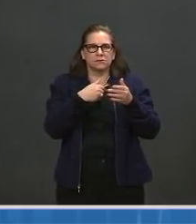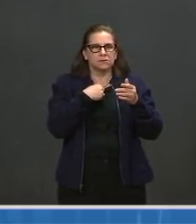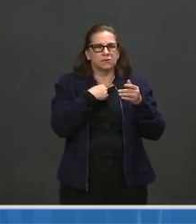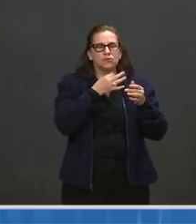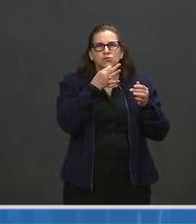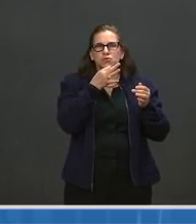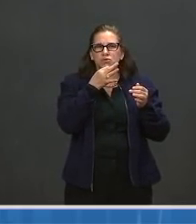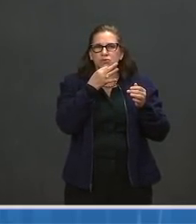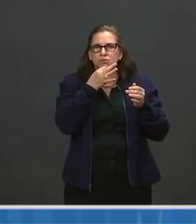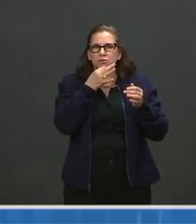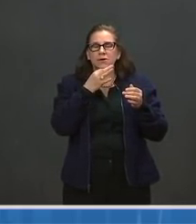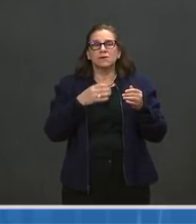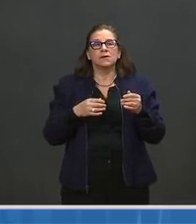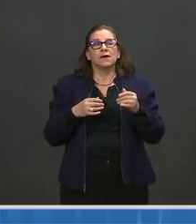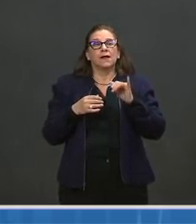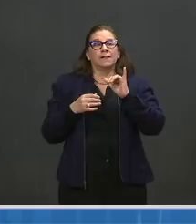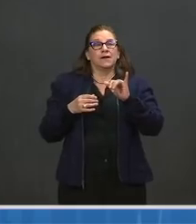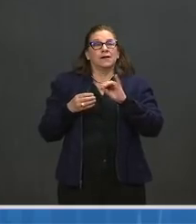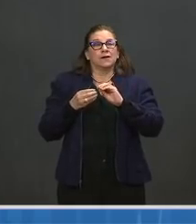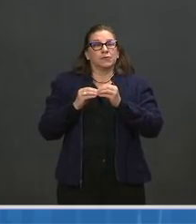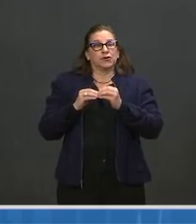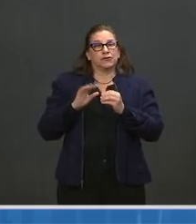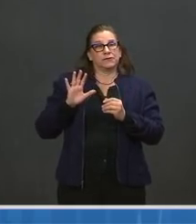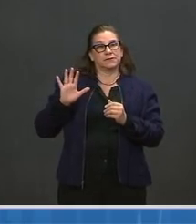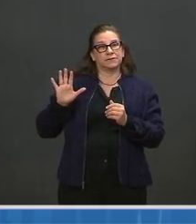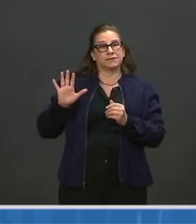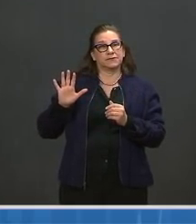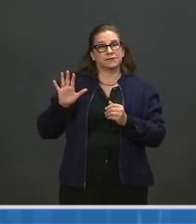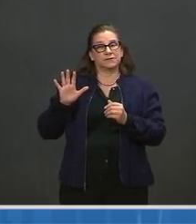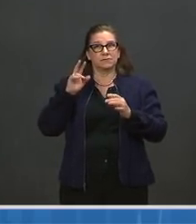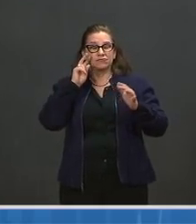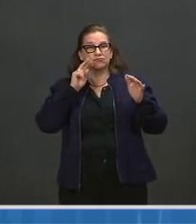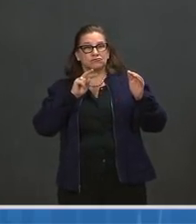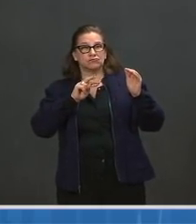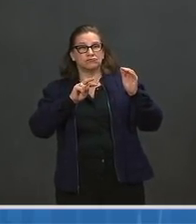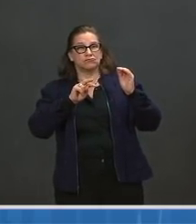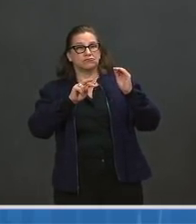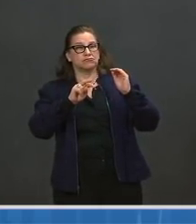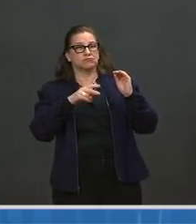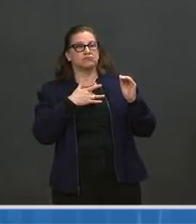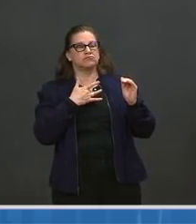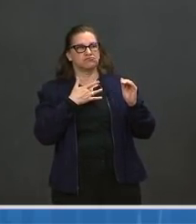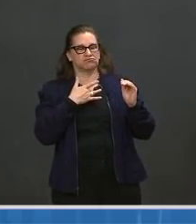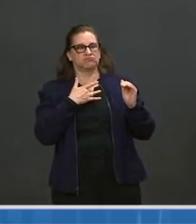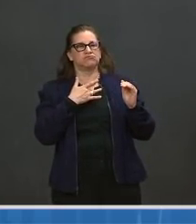that they have projected at all, give or take a little bit. Obviously, we're holding them accountable